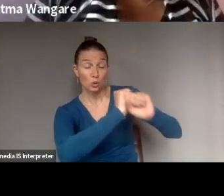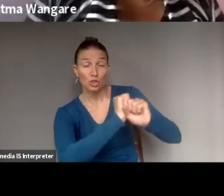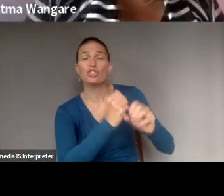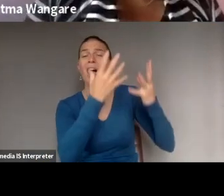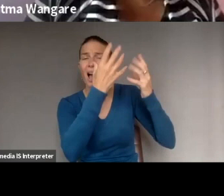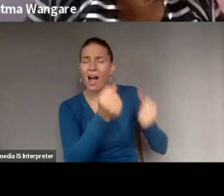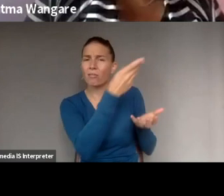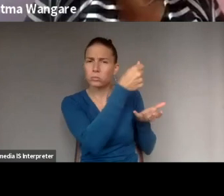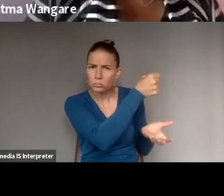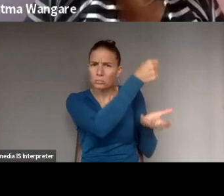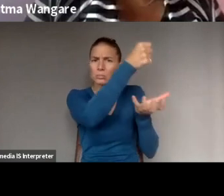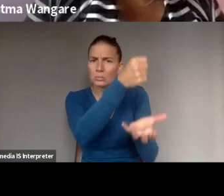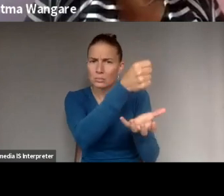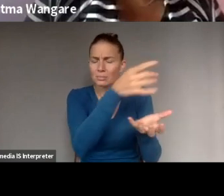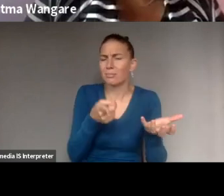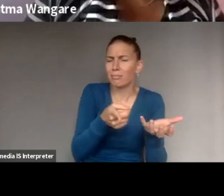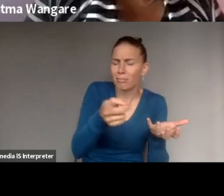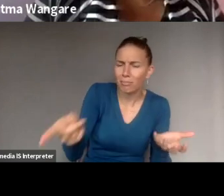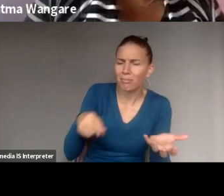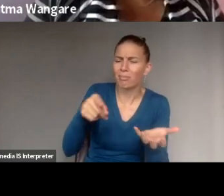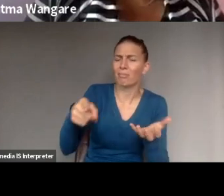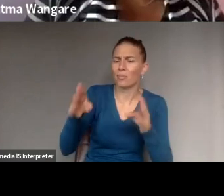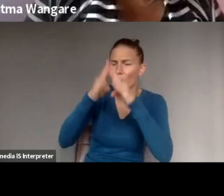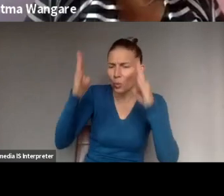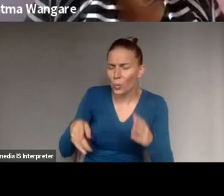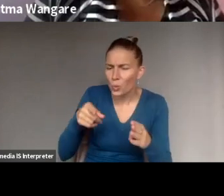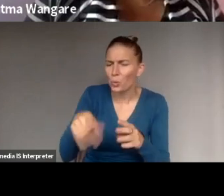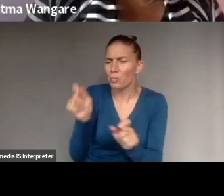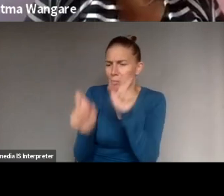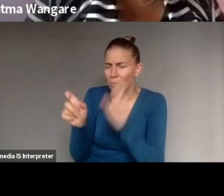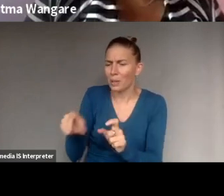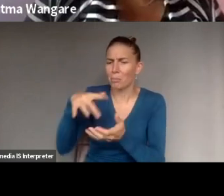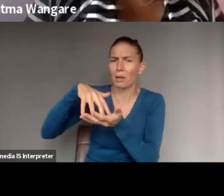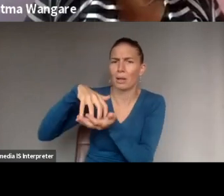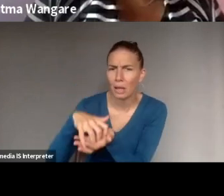to poor and vulnerable households. At the same time, to build the capacity to live together.